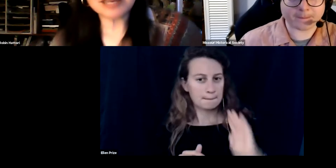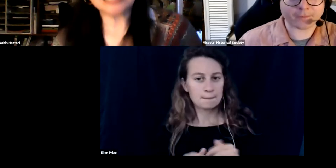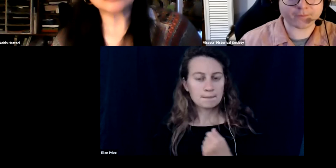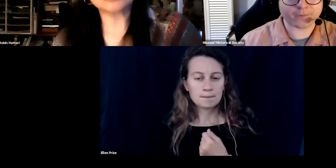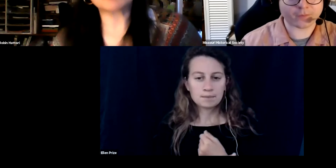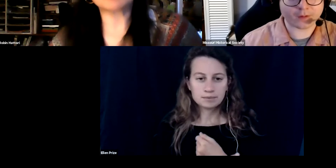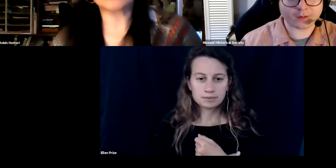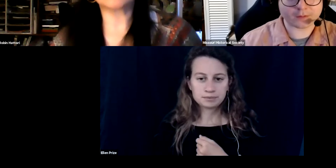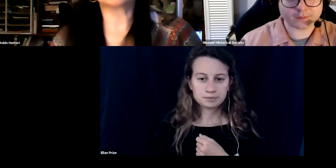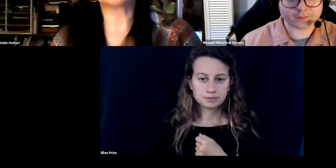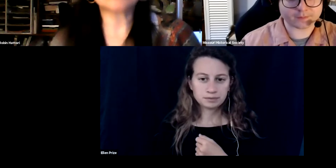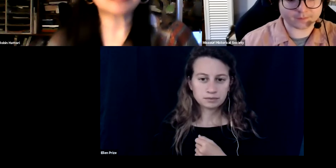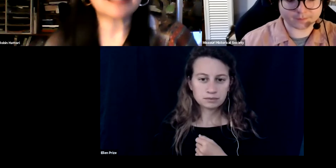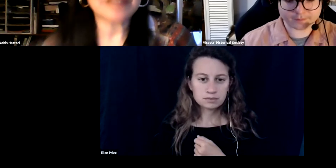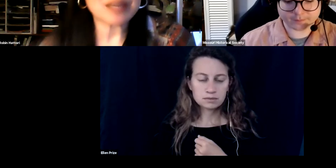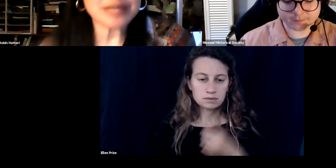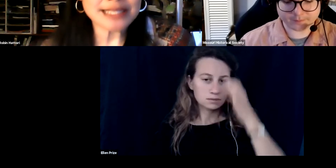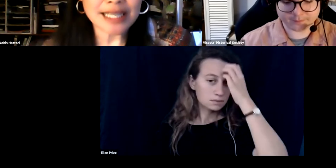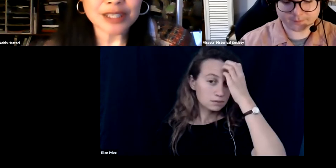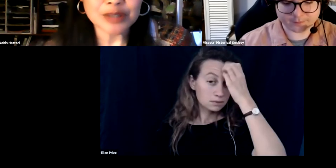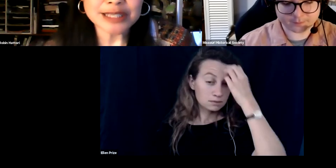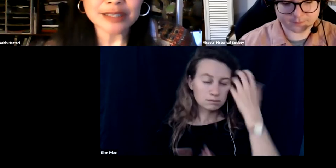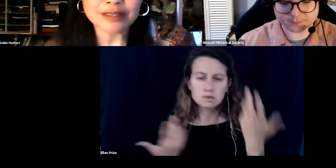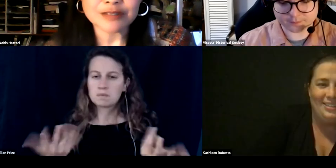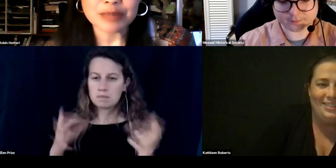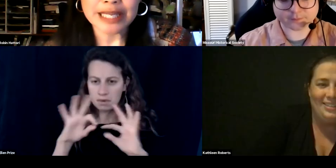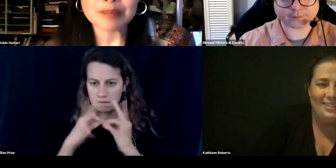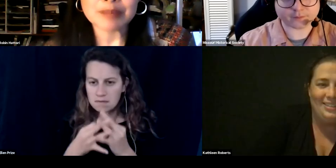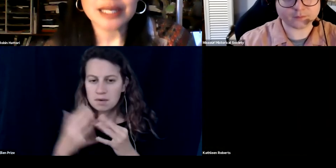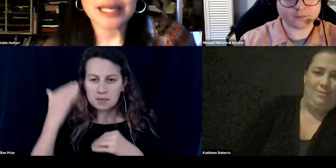the history. And also what I said before about sort of the